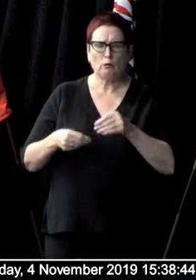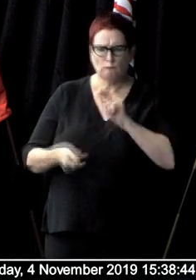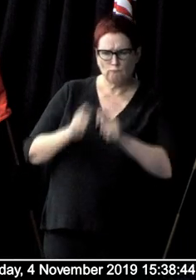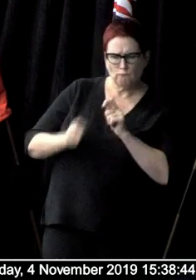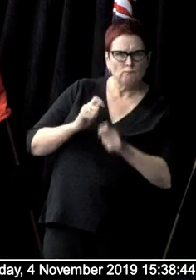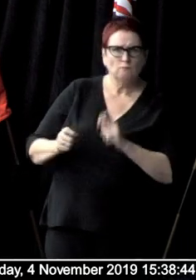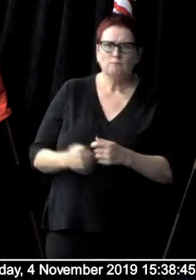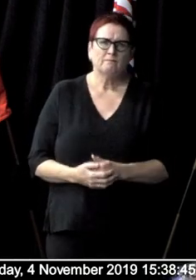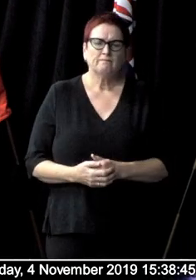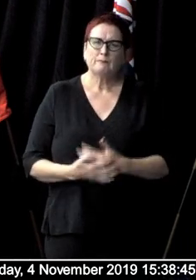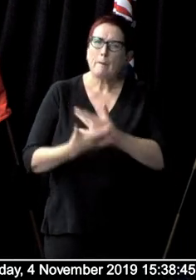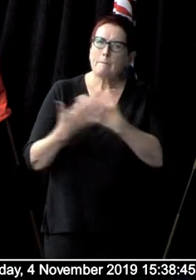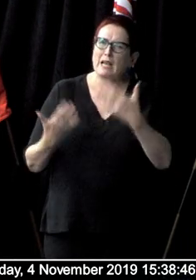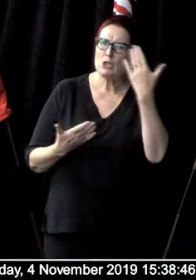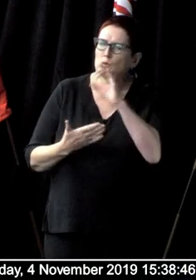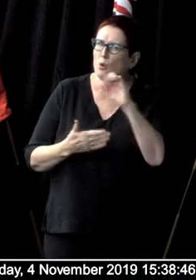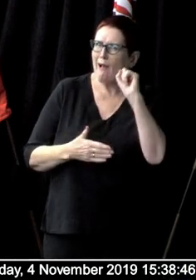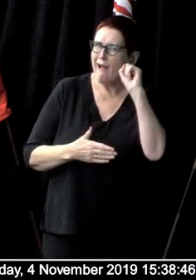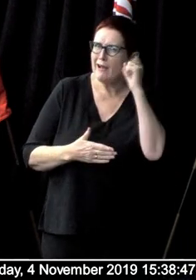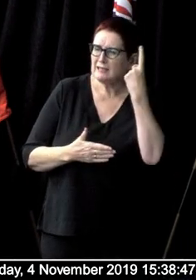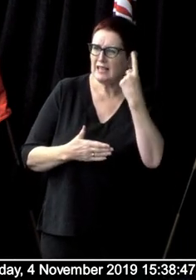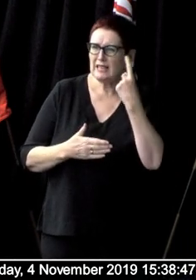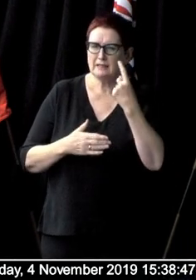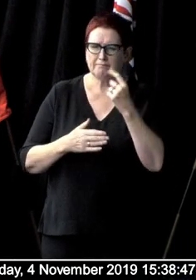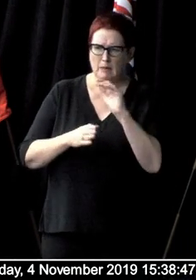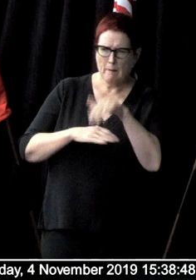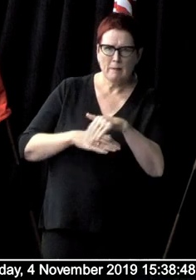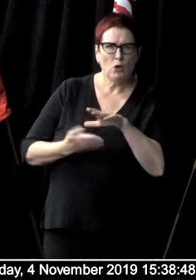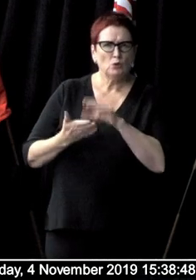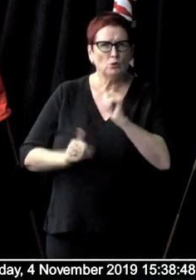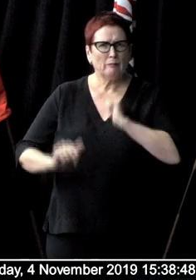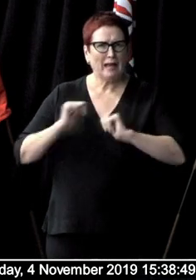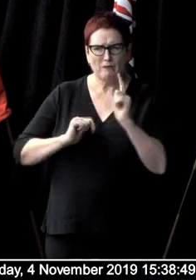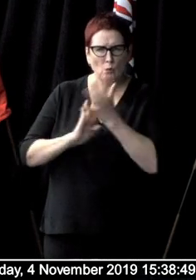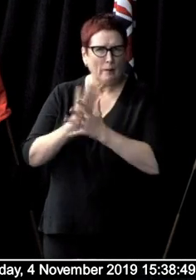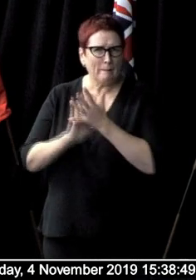a lack of understanding of kind of student behaviour generally, and kind of a